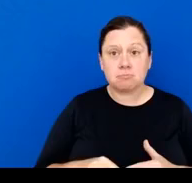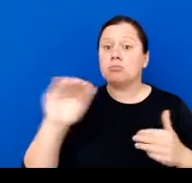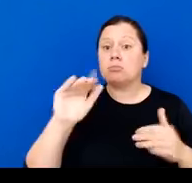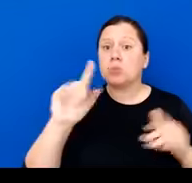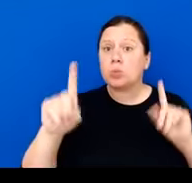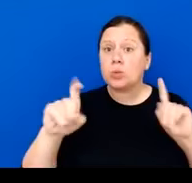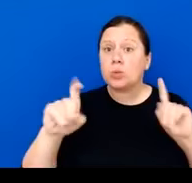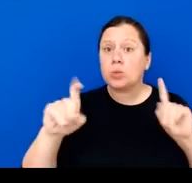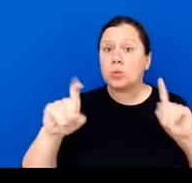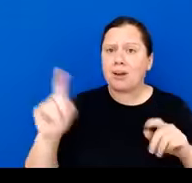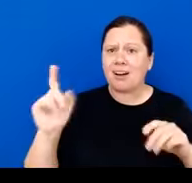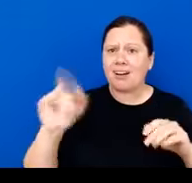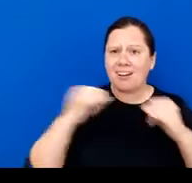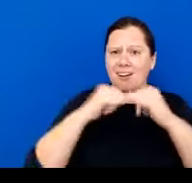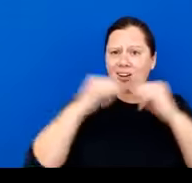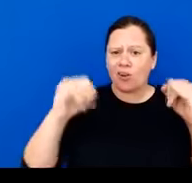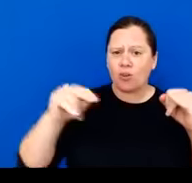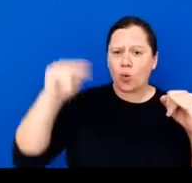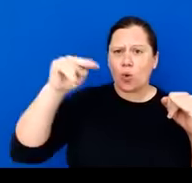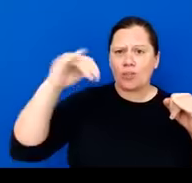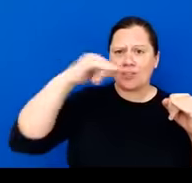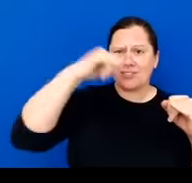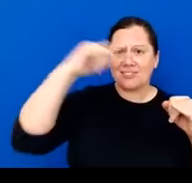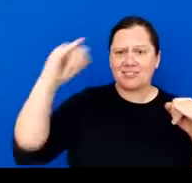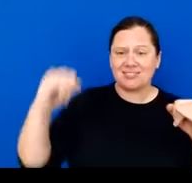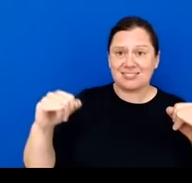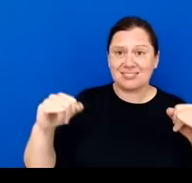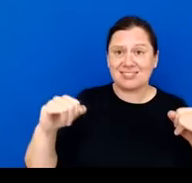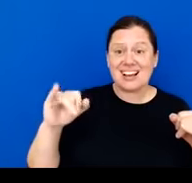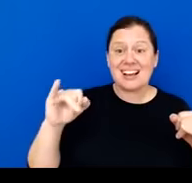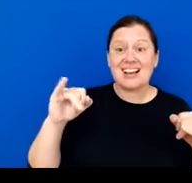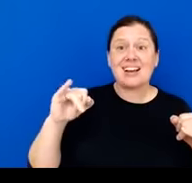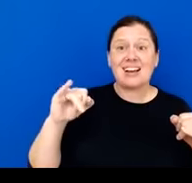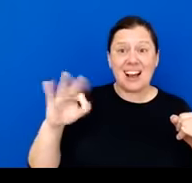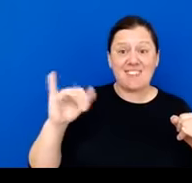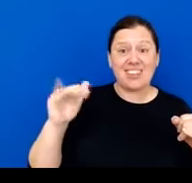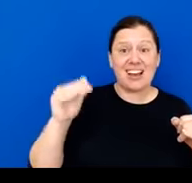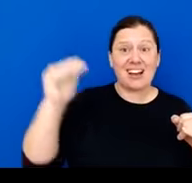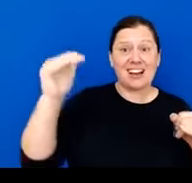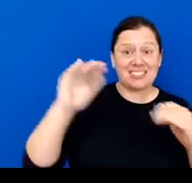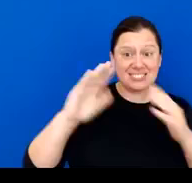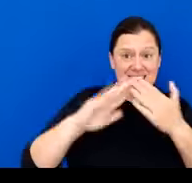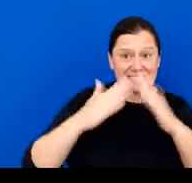local community in that area so I'll have Jake Nuttall come back up to address that